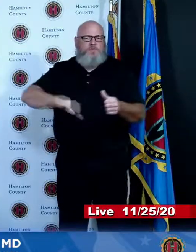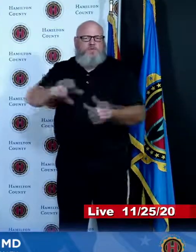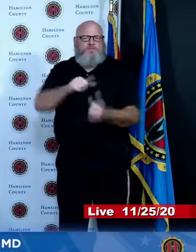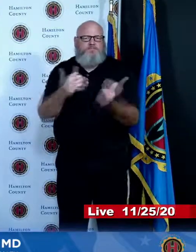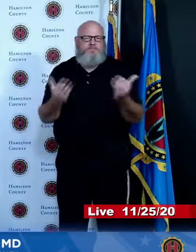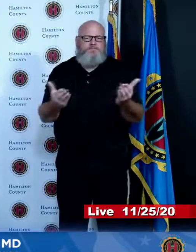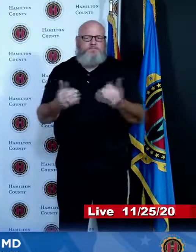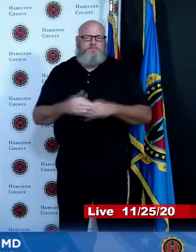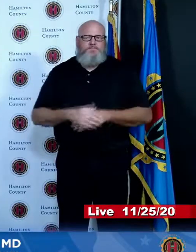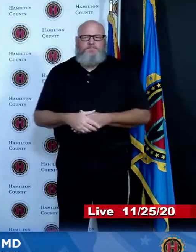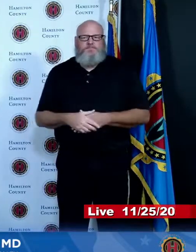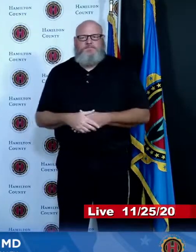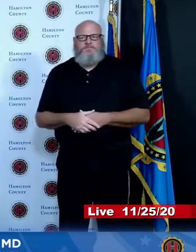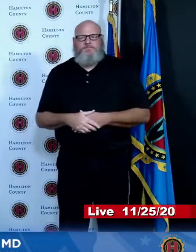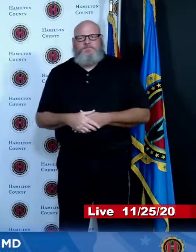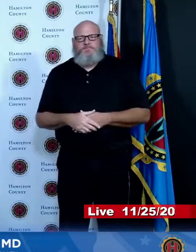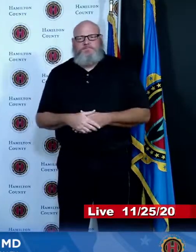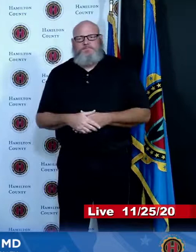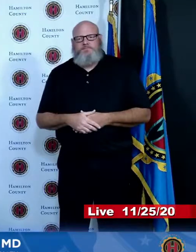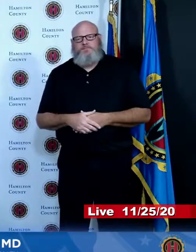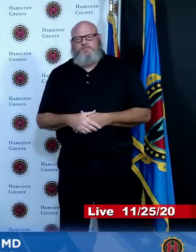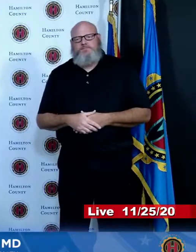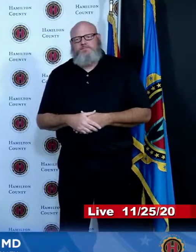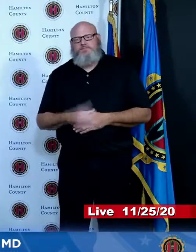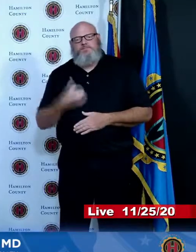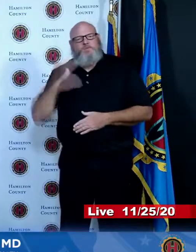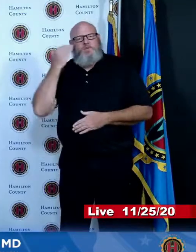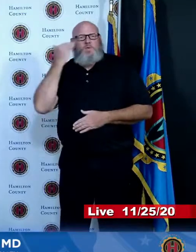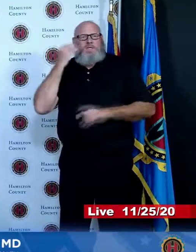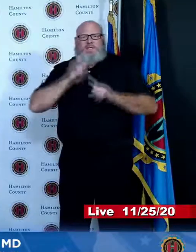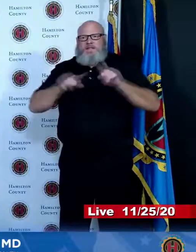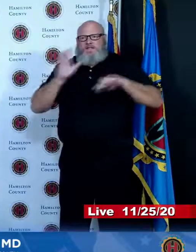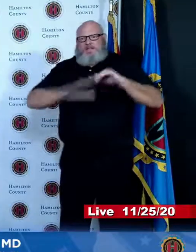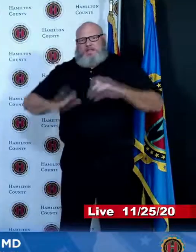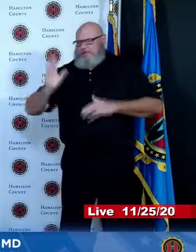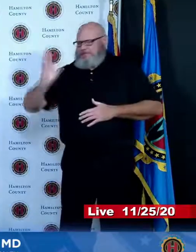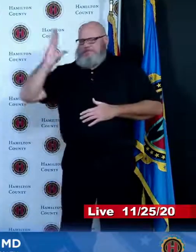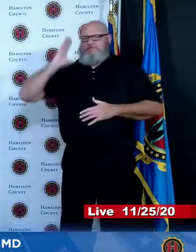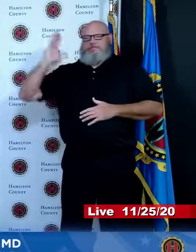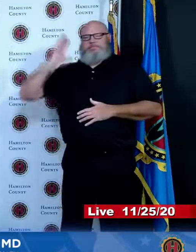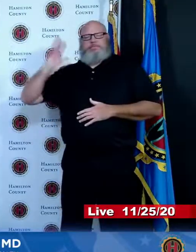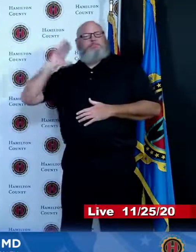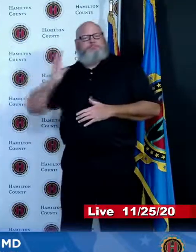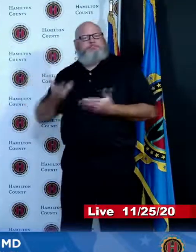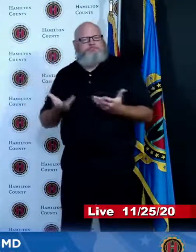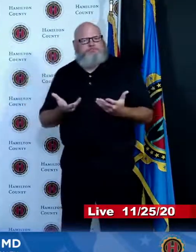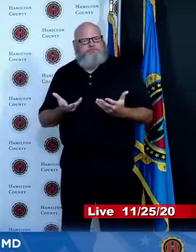we need to be socially distanced or I guess maybe physically distanced but hopefully with that